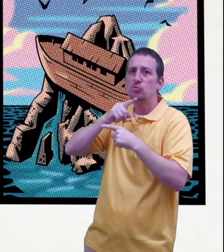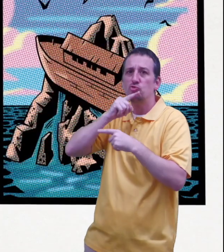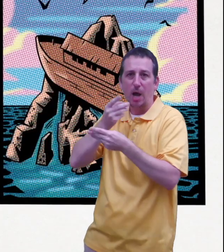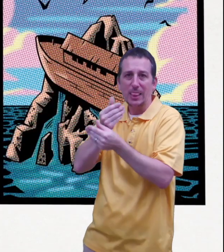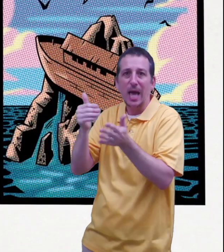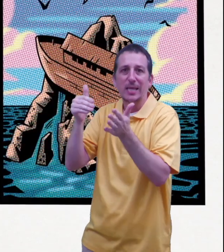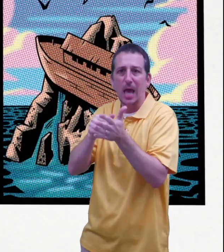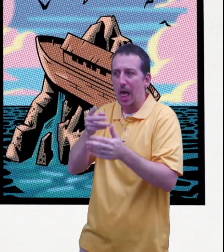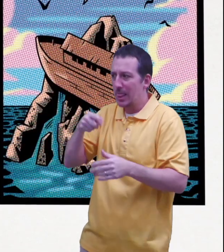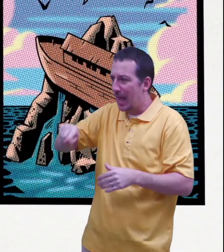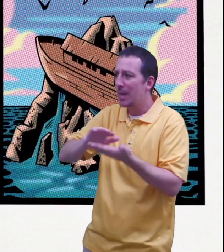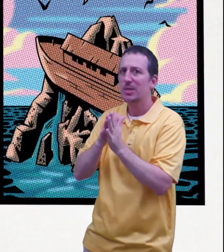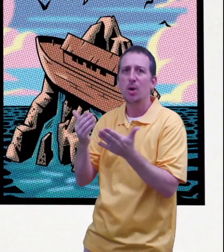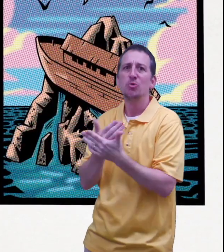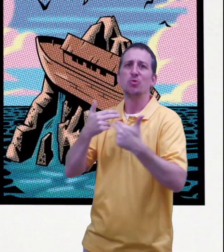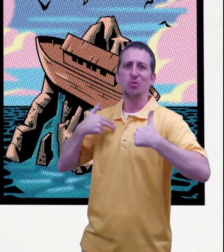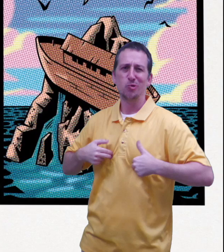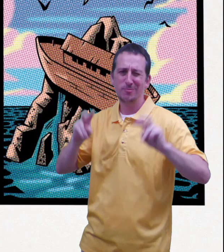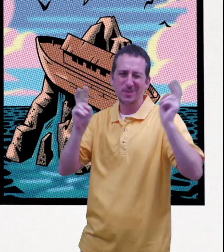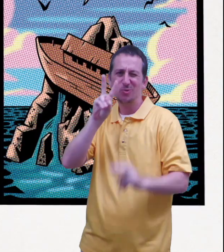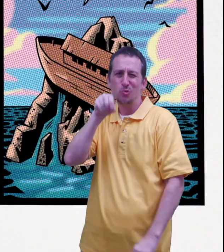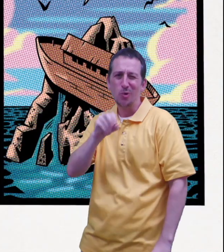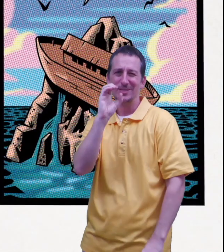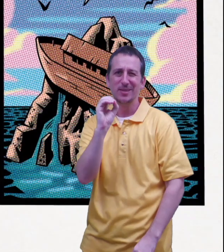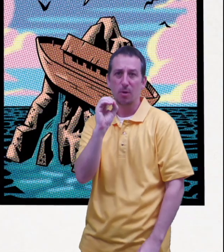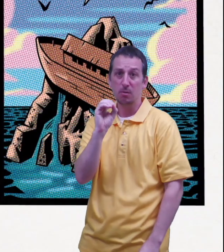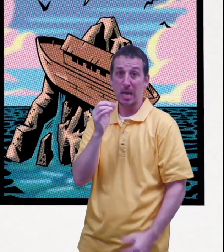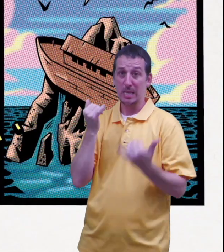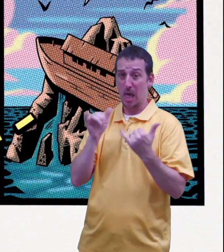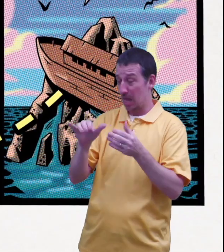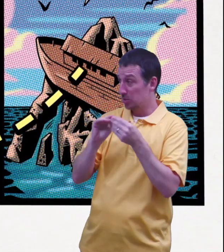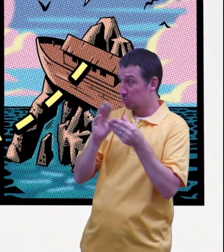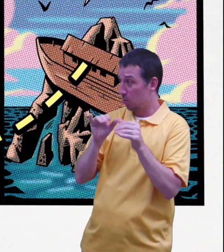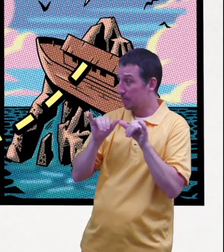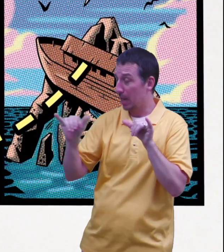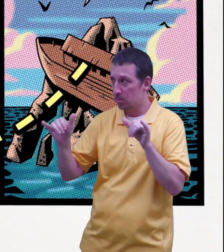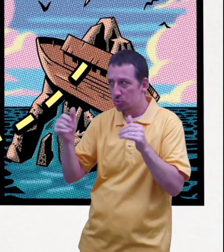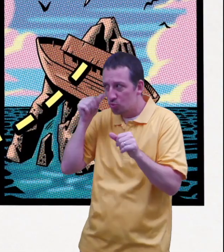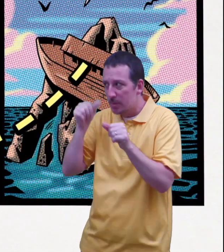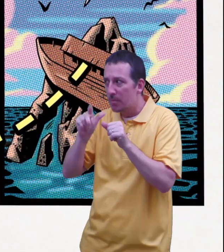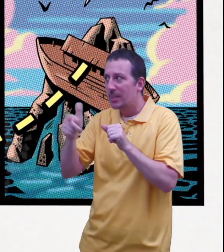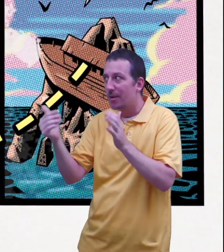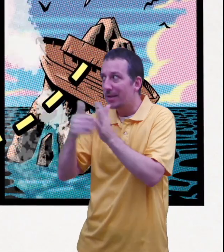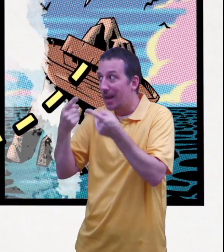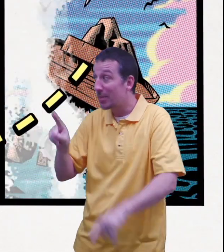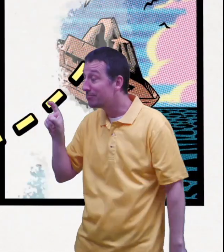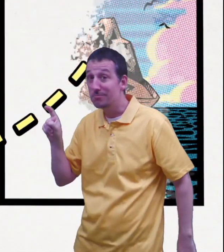dry land and become humanity 2.0. Now does that basic storyline remind you of anything else?